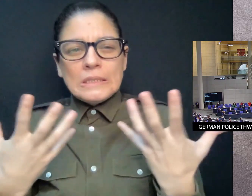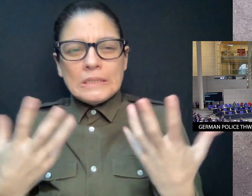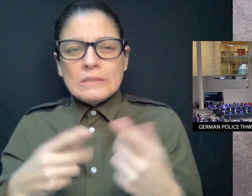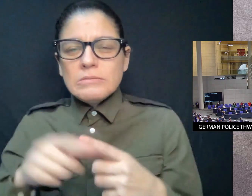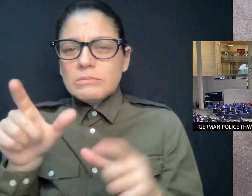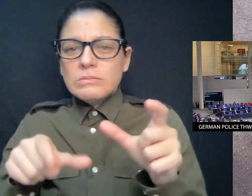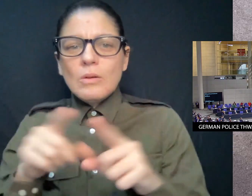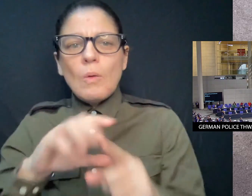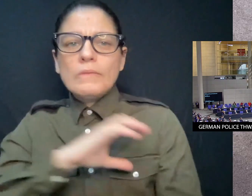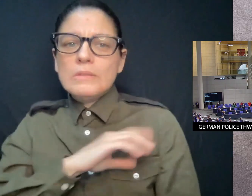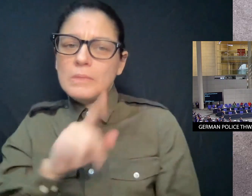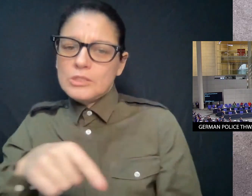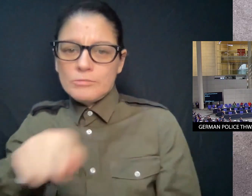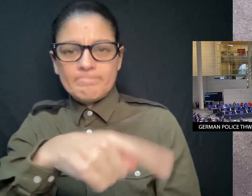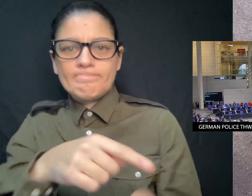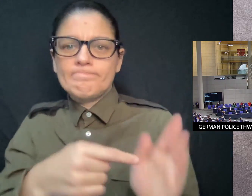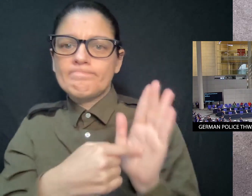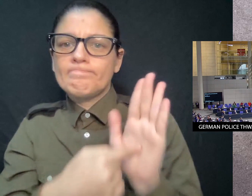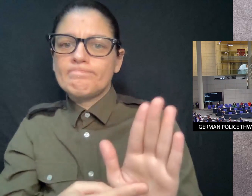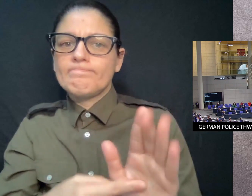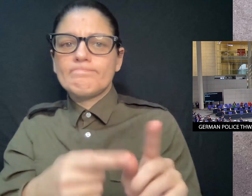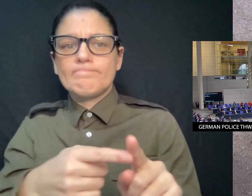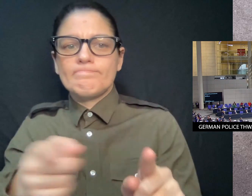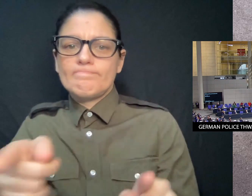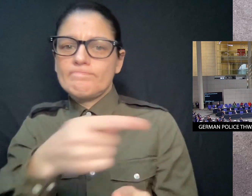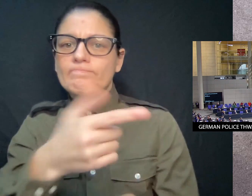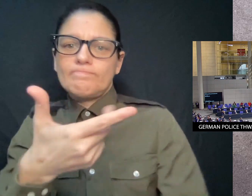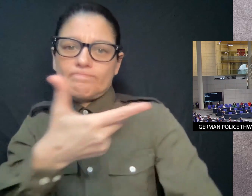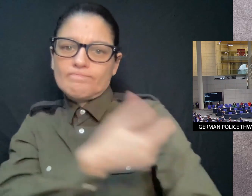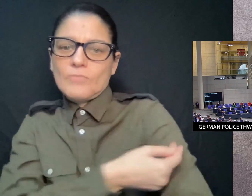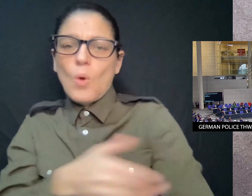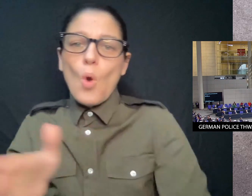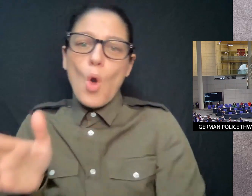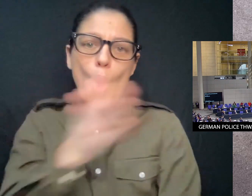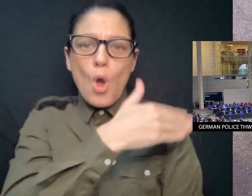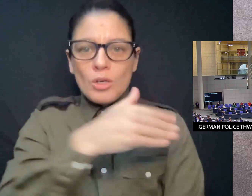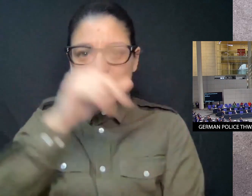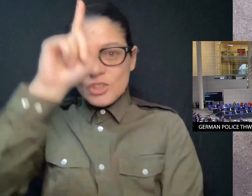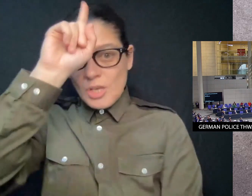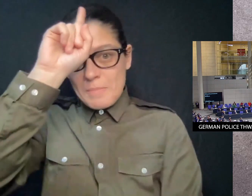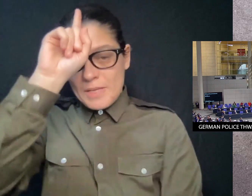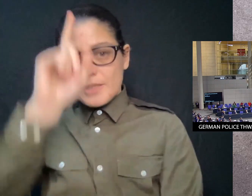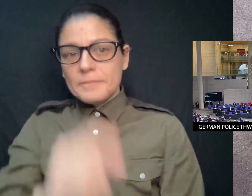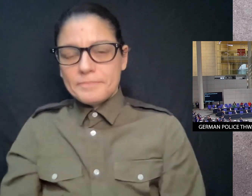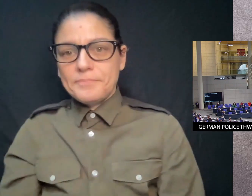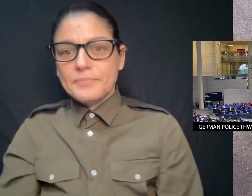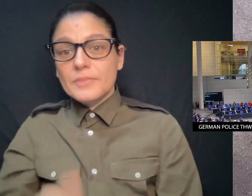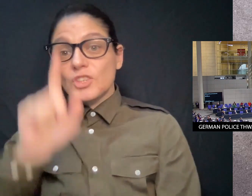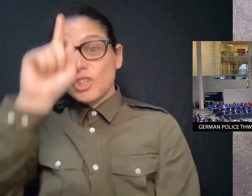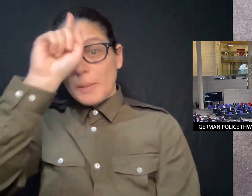the suspects were said to be angry that officials are proposing vaccine mandates for all Germans